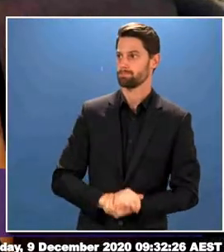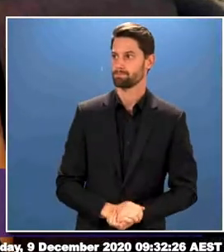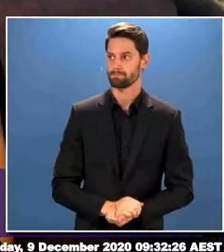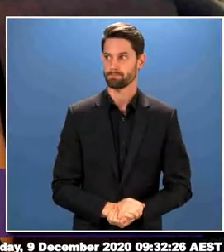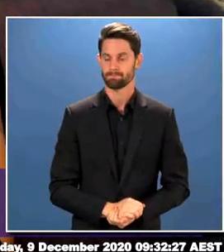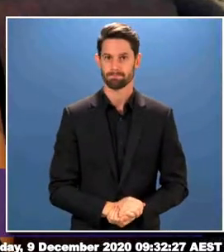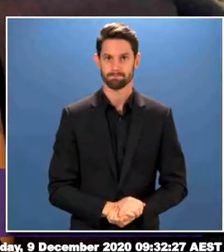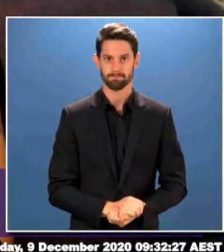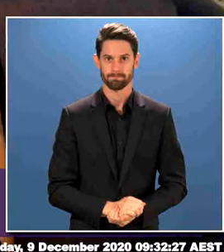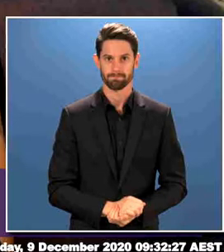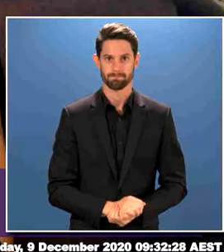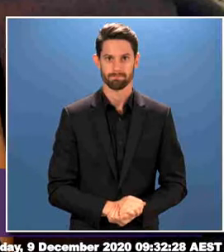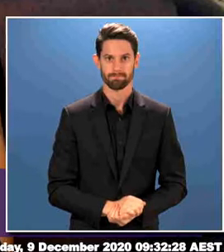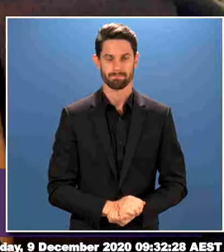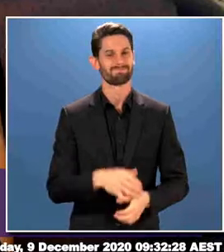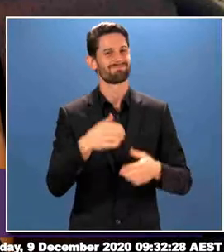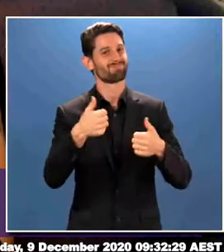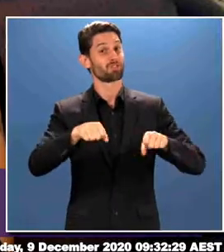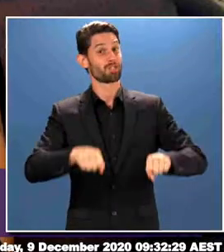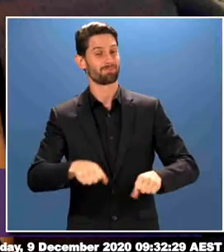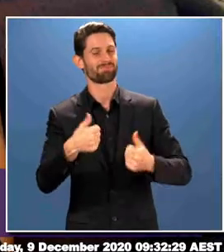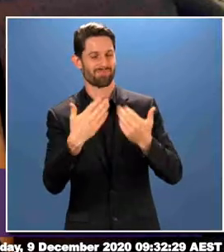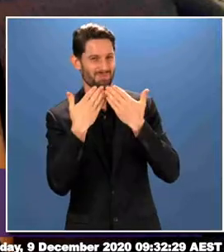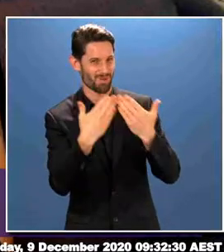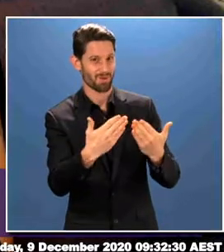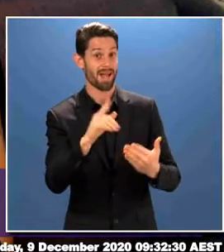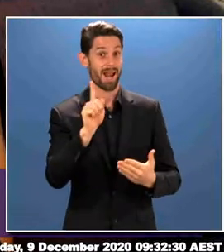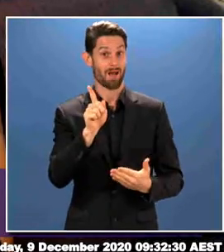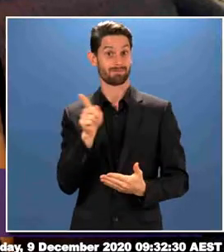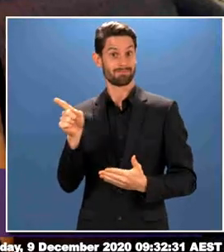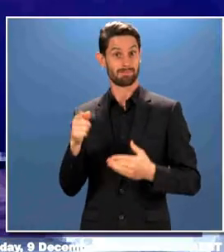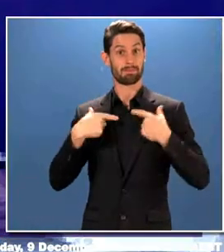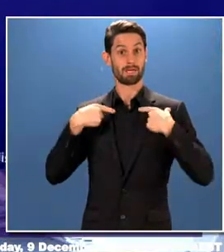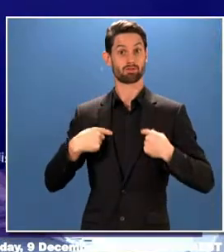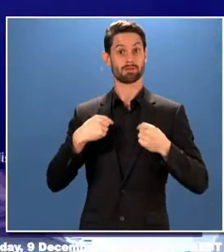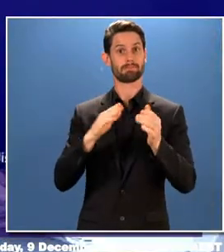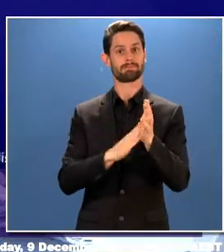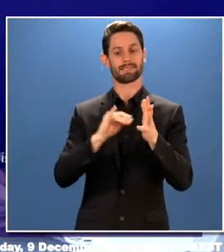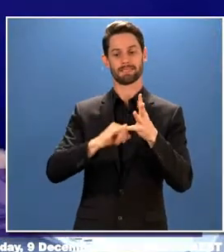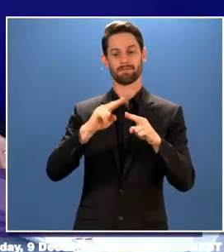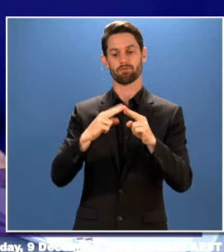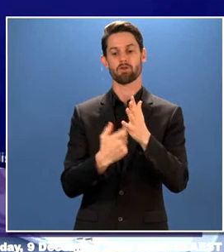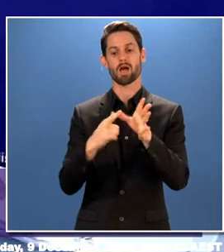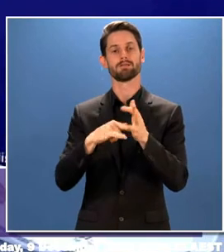If you would be good enough now to listen to Ms Fraser who will ask you some questions.